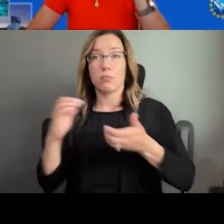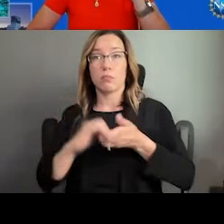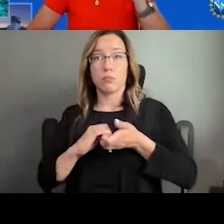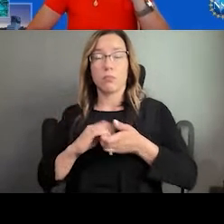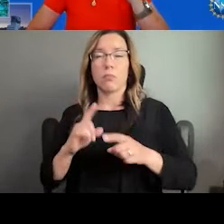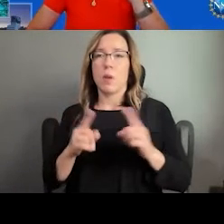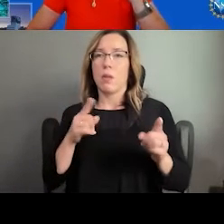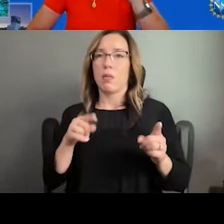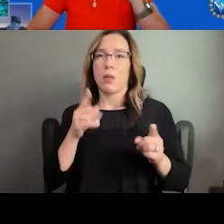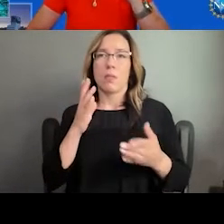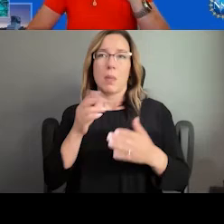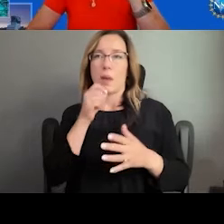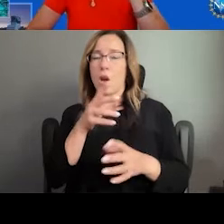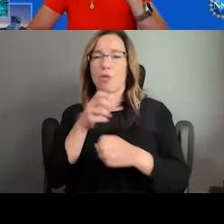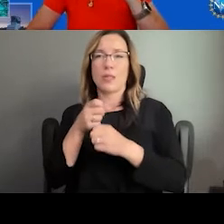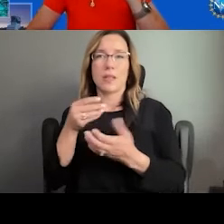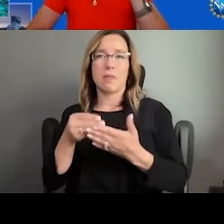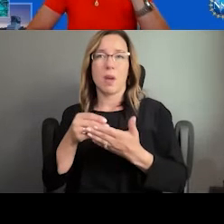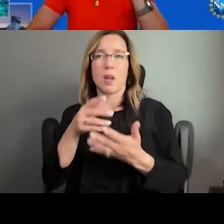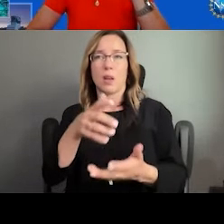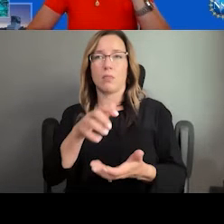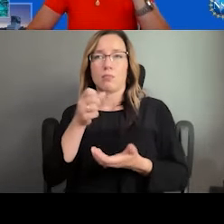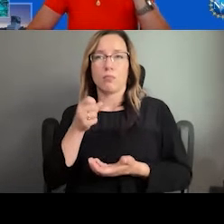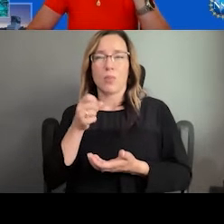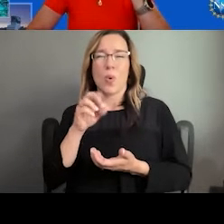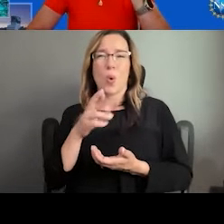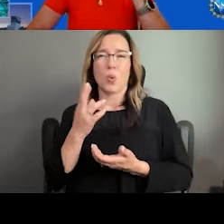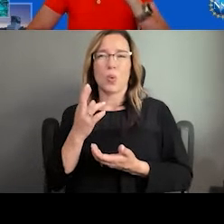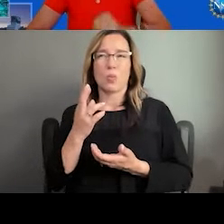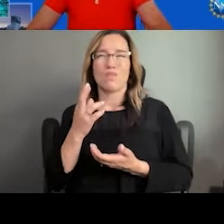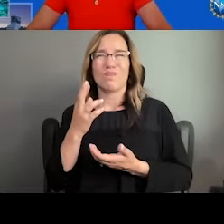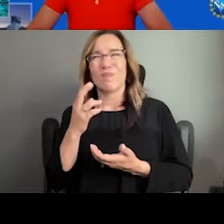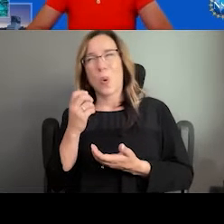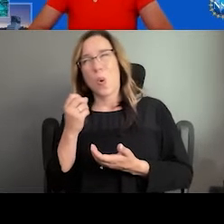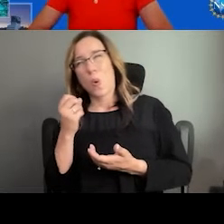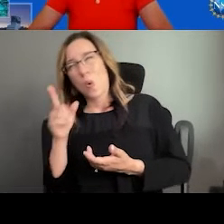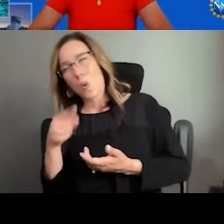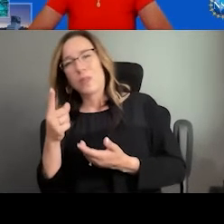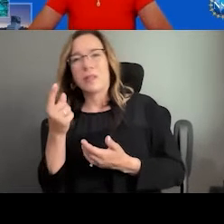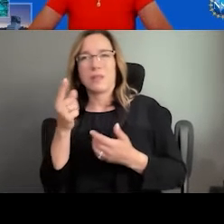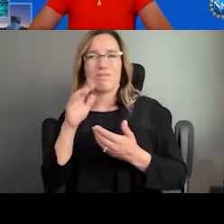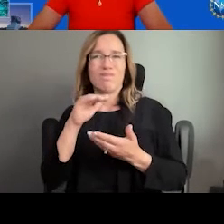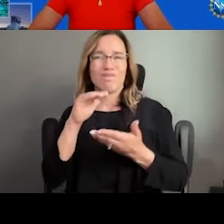receive funding on the award except for a small business that meets the specific criteria that